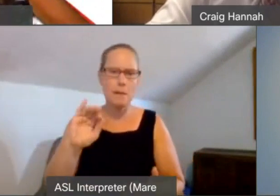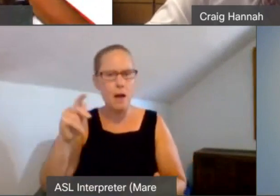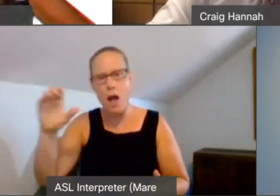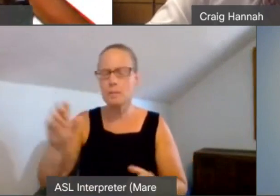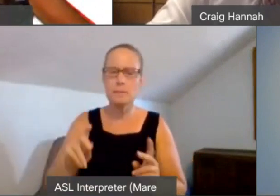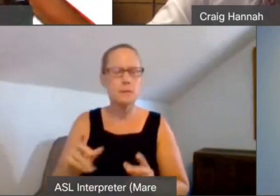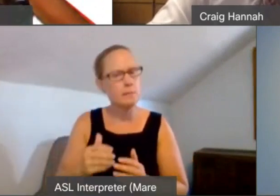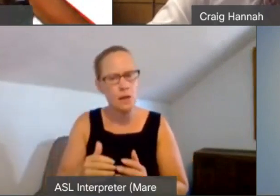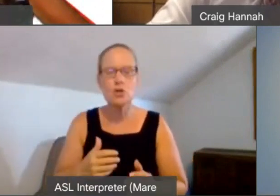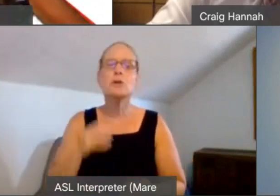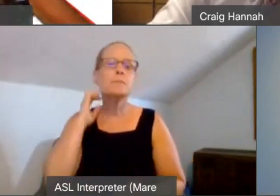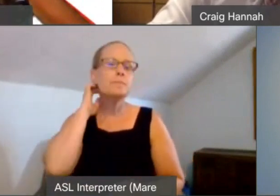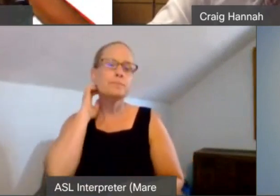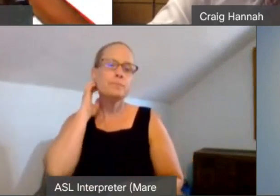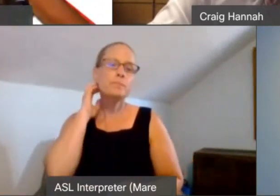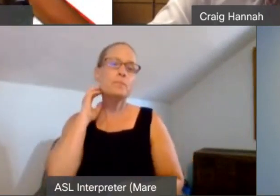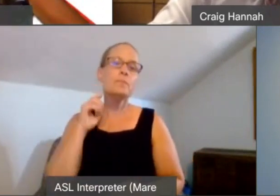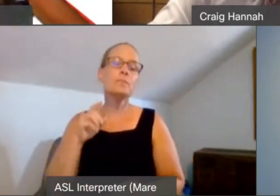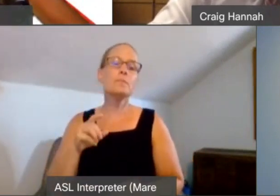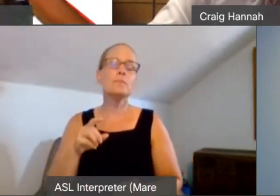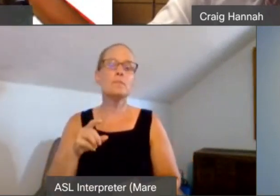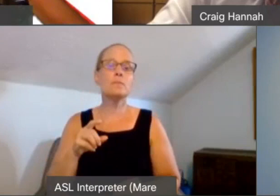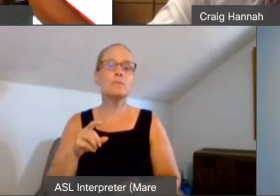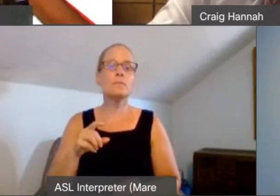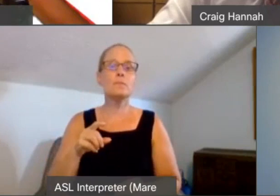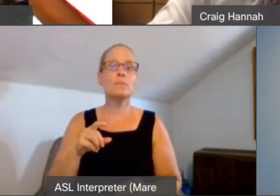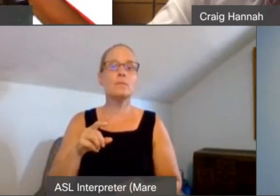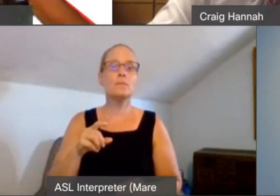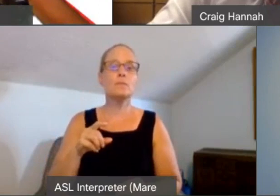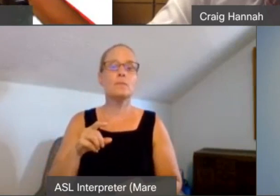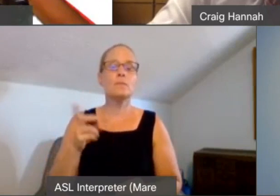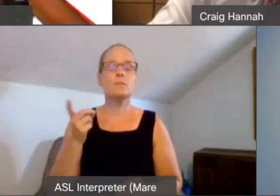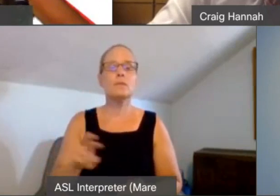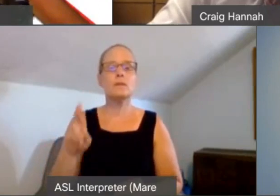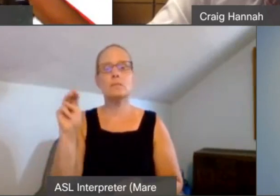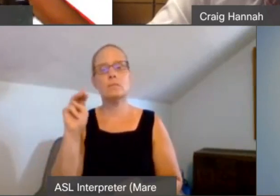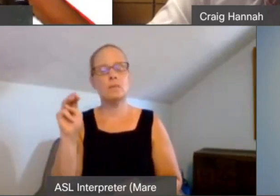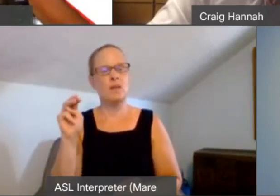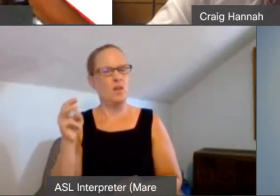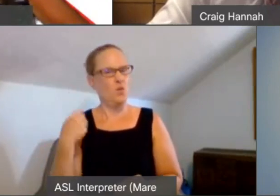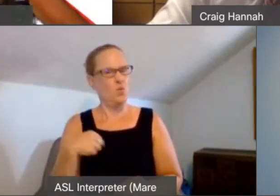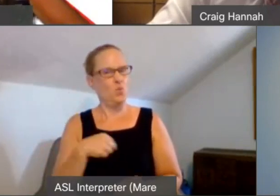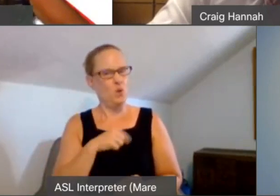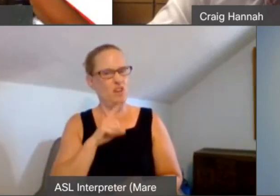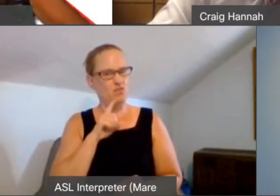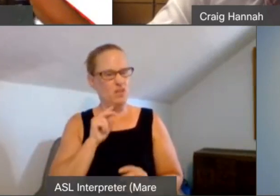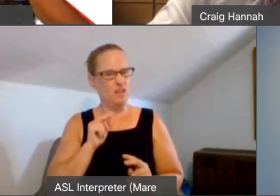Well, I was just gonna say that we've been focused on the issue of racial, ethnic and cultural disparities in drug use for few years now and getting